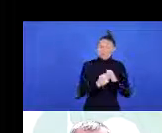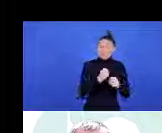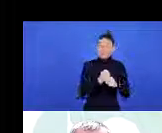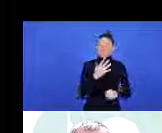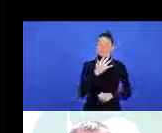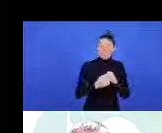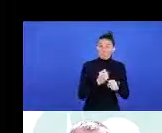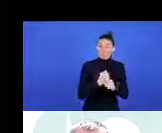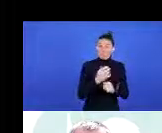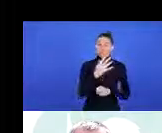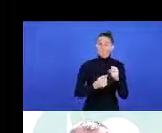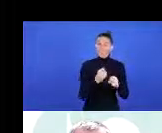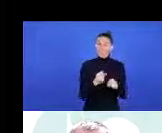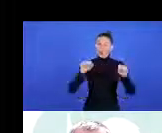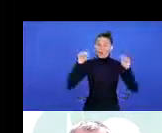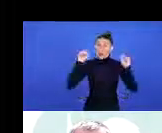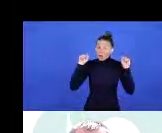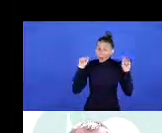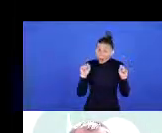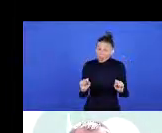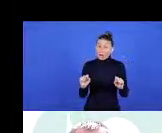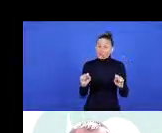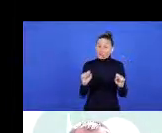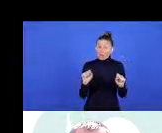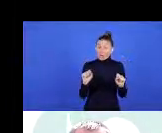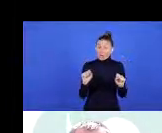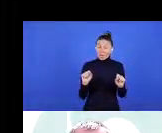lifelong care for the person, so